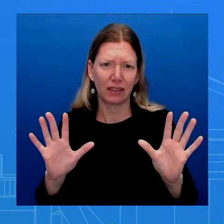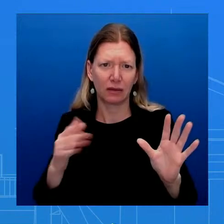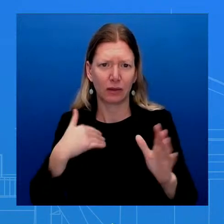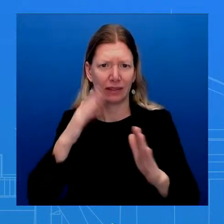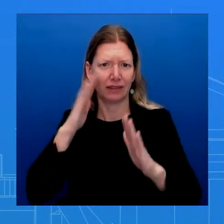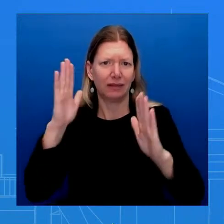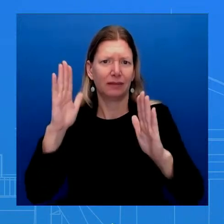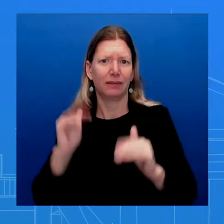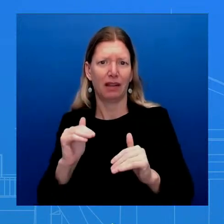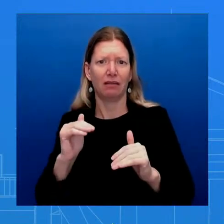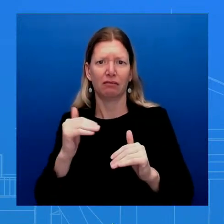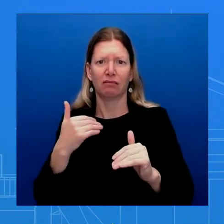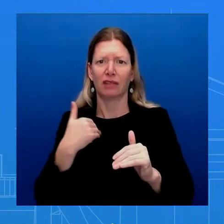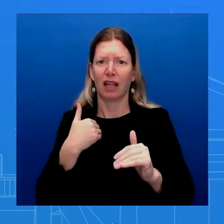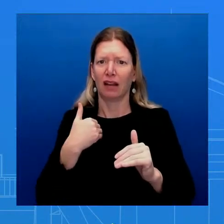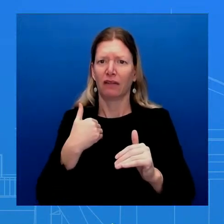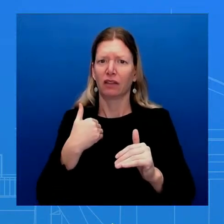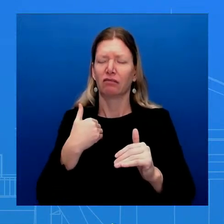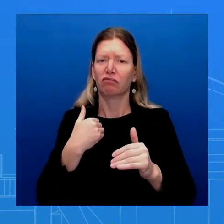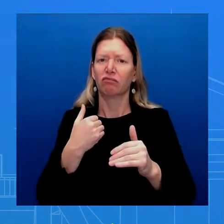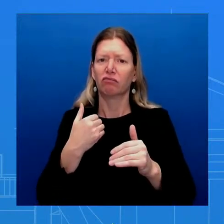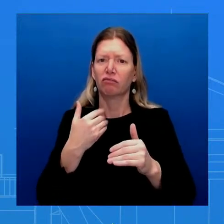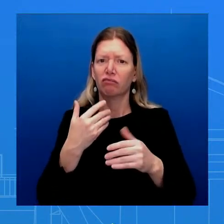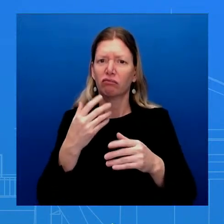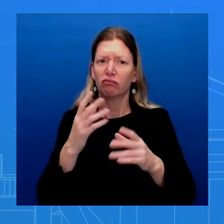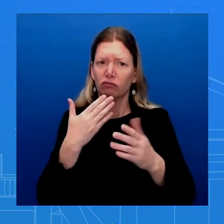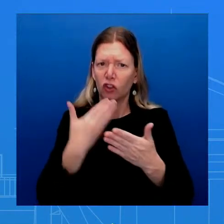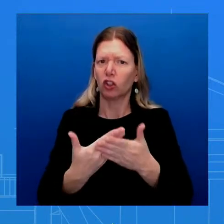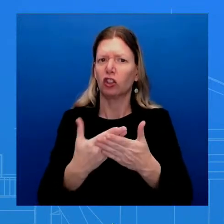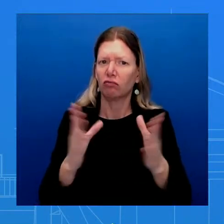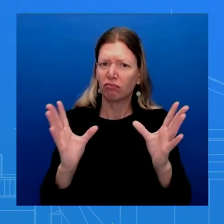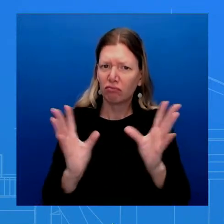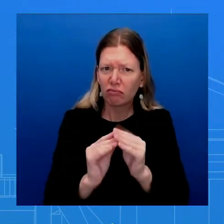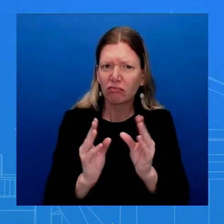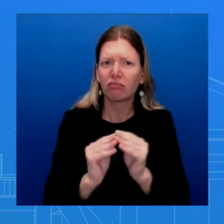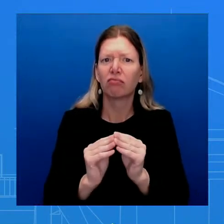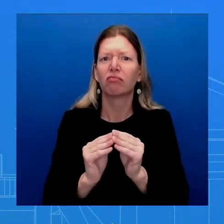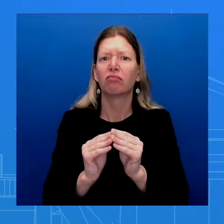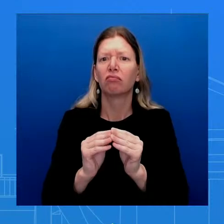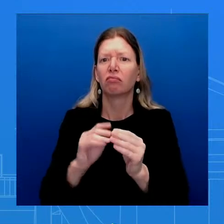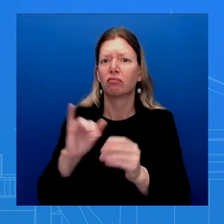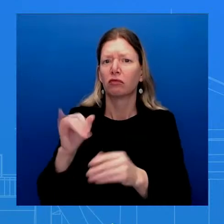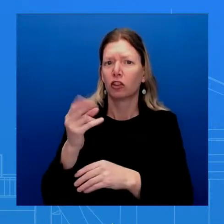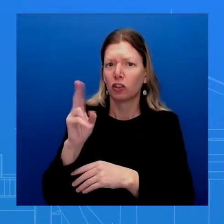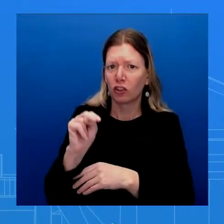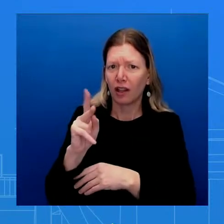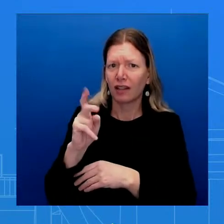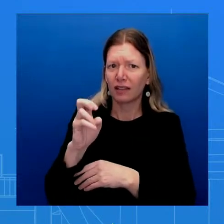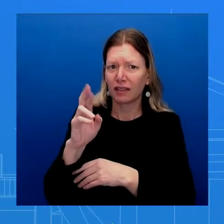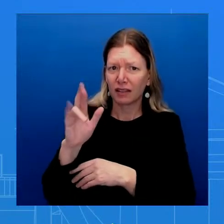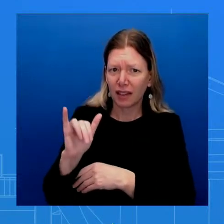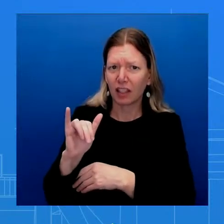So, we'll have Special Envoy John Kerry, National Climate Advisor Ali Zaidi, and Senior Advisor John Podesta, among others.